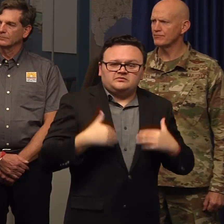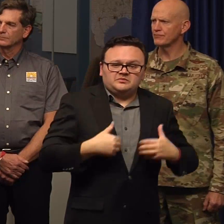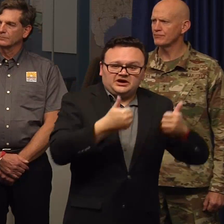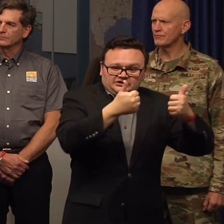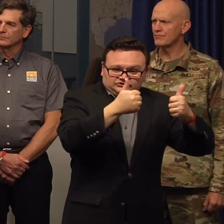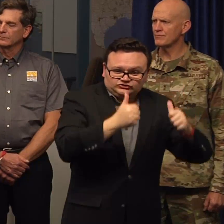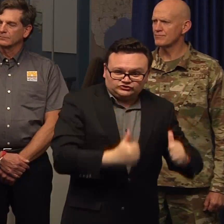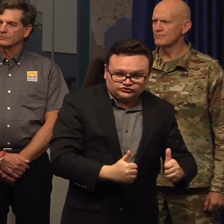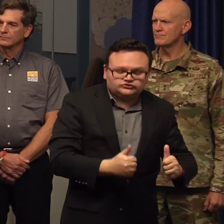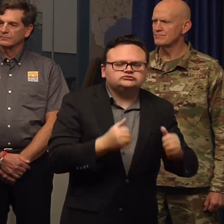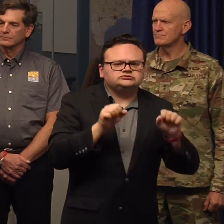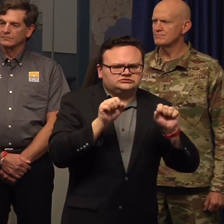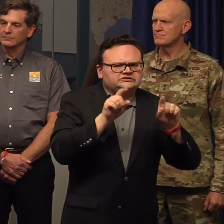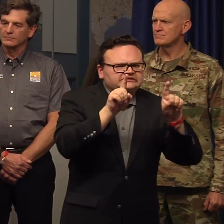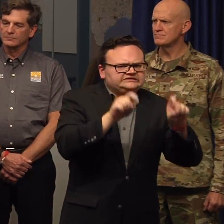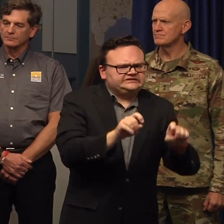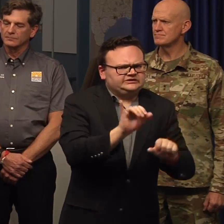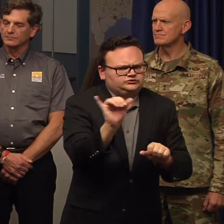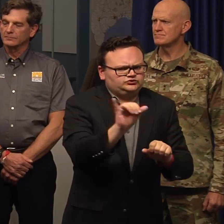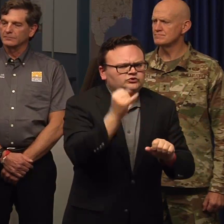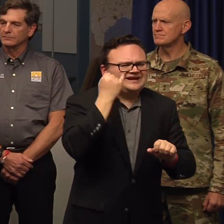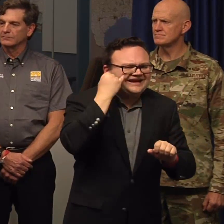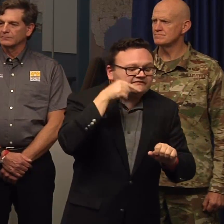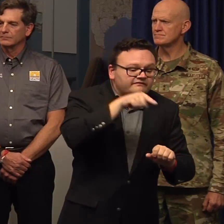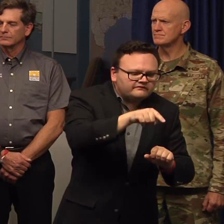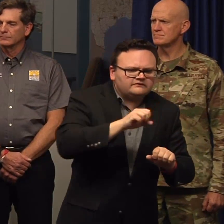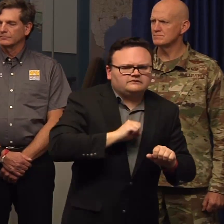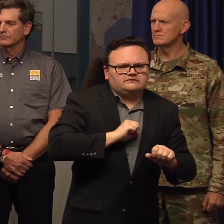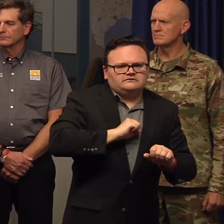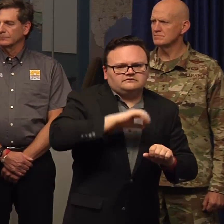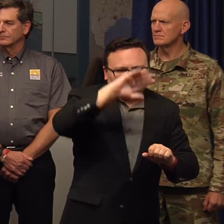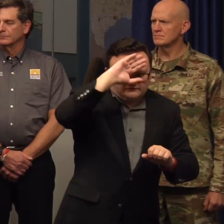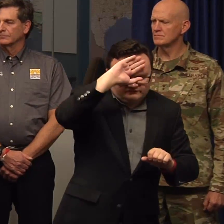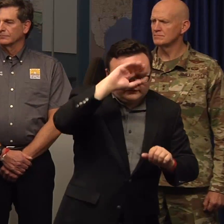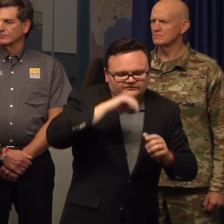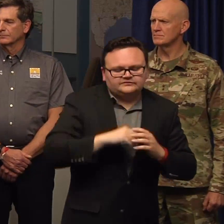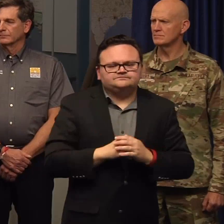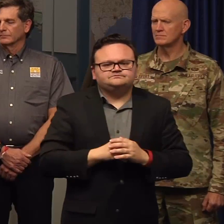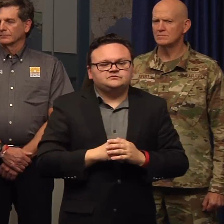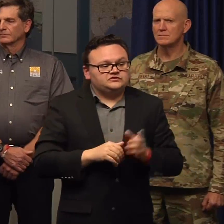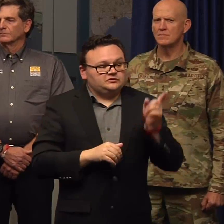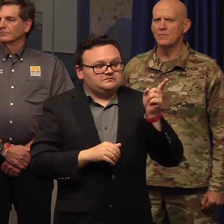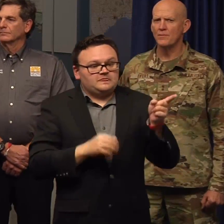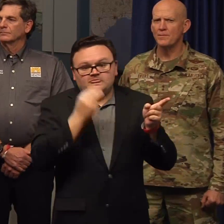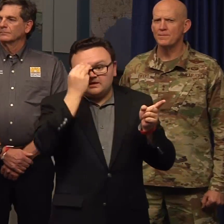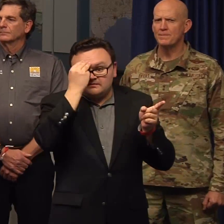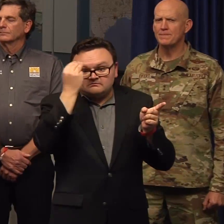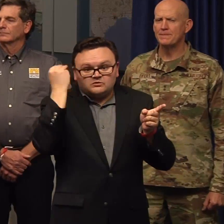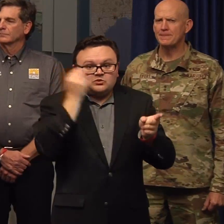CONDITIONS THAT HAVE SYMPTOMS . WE HOPE TO BE ABLE TO DO A COUPLE HUNDRED A DAY AT LEAST .